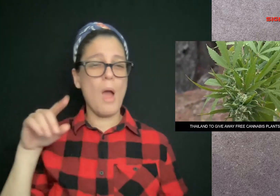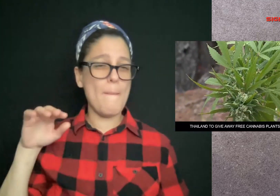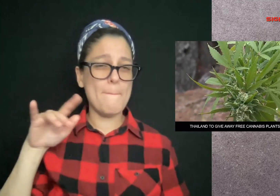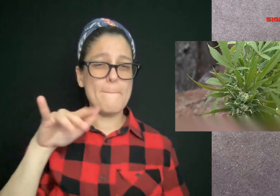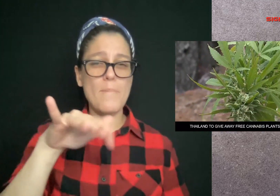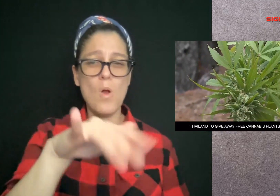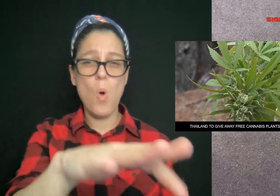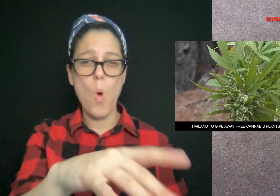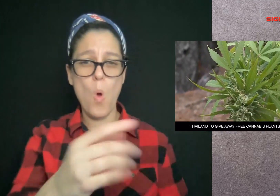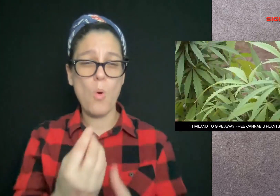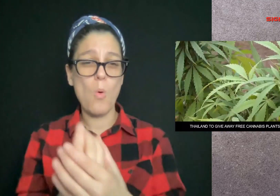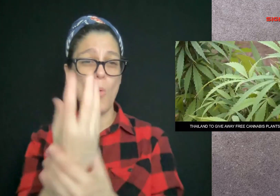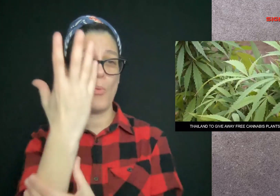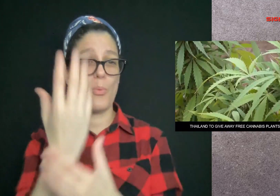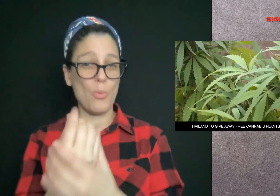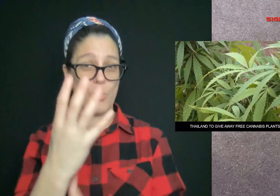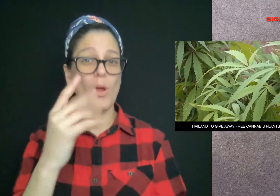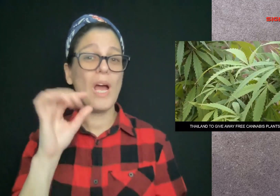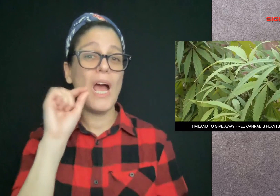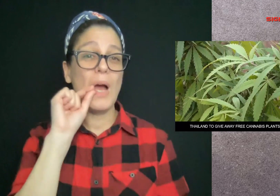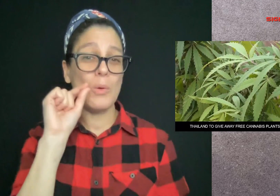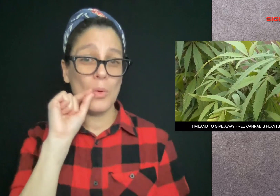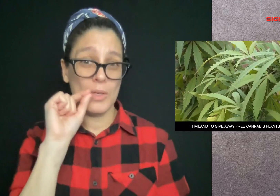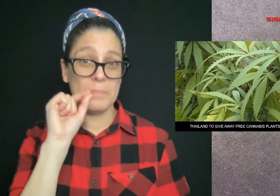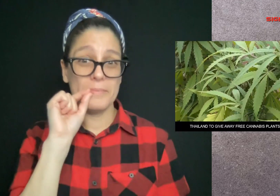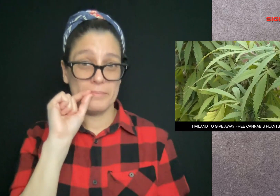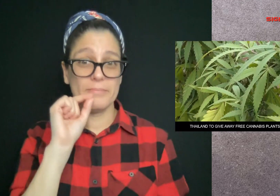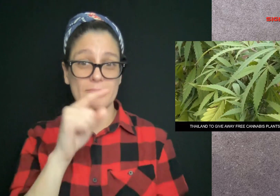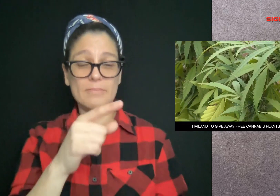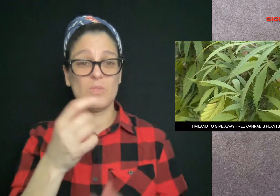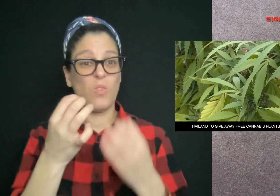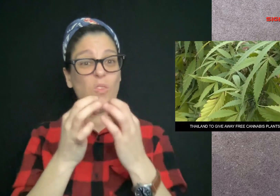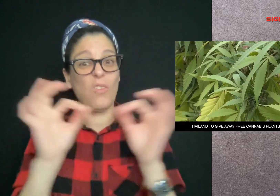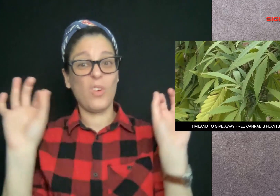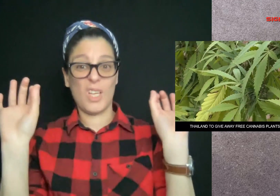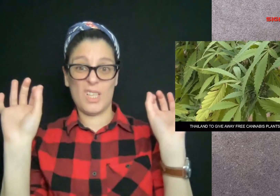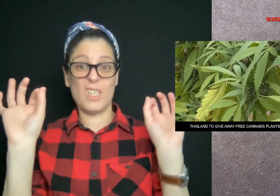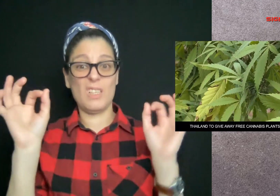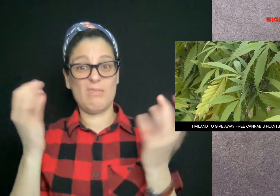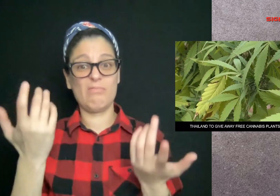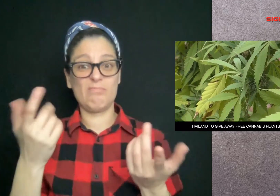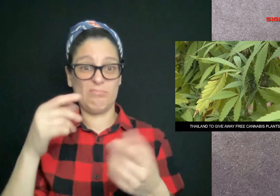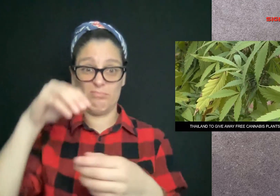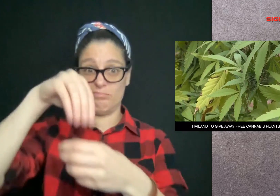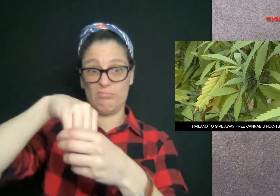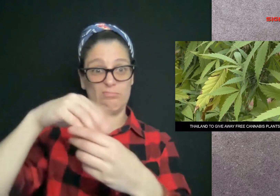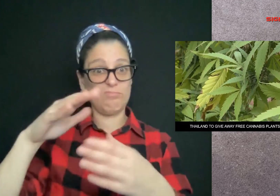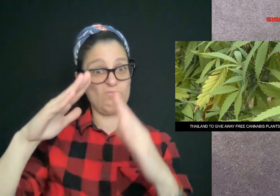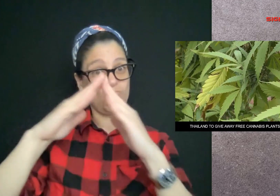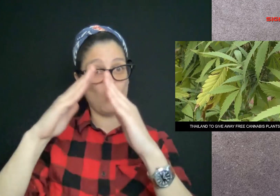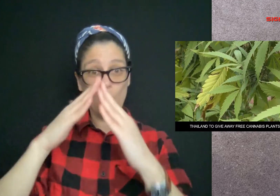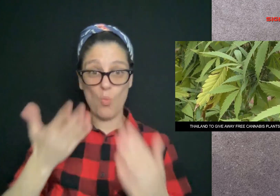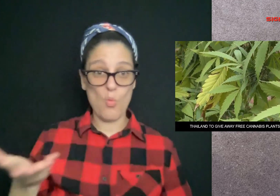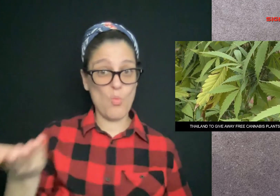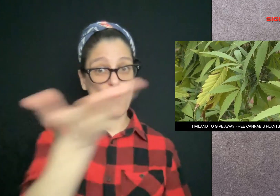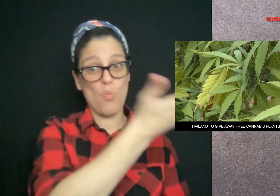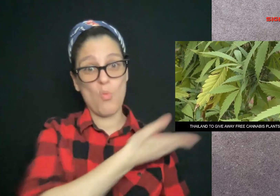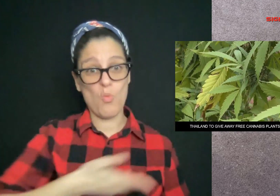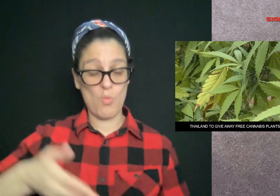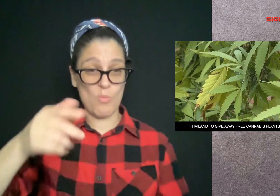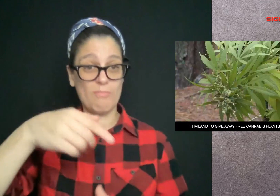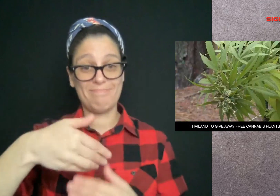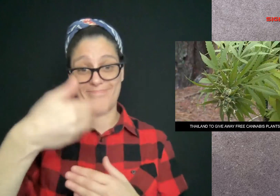the Thai government will distribute a million free cannabis plants to households across